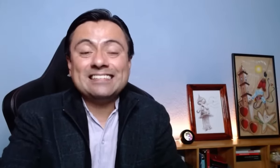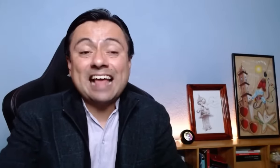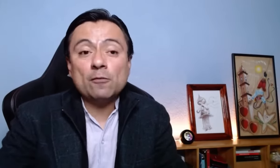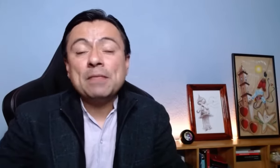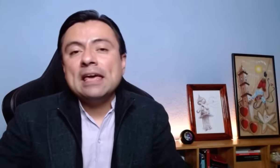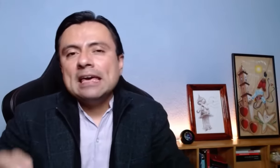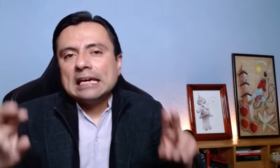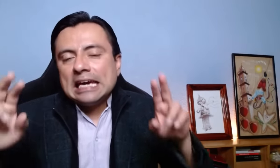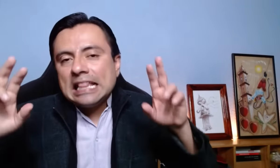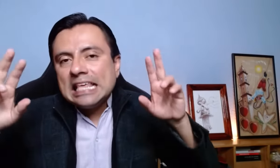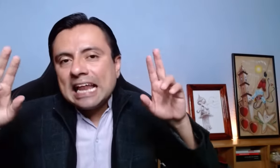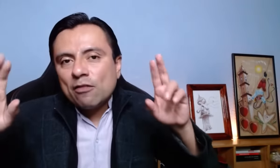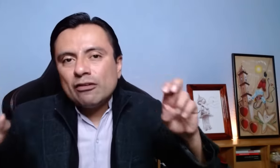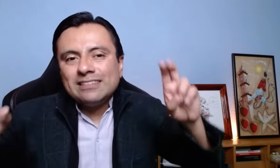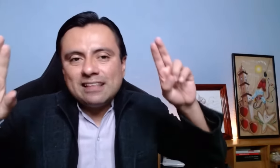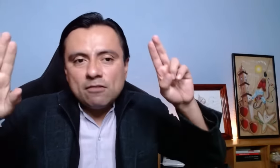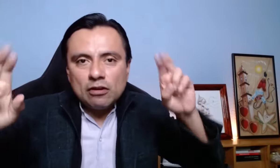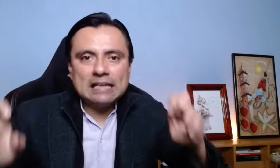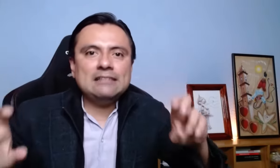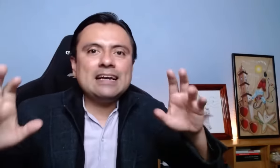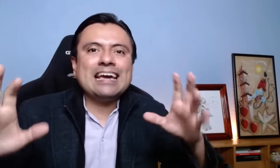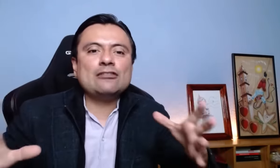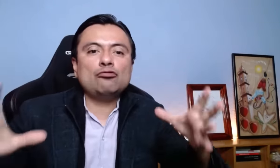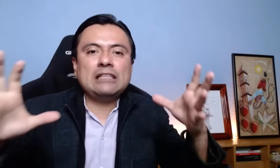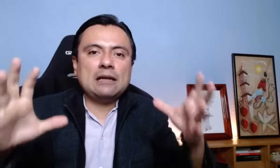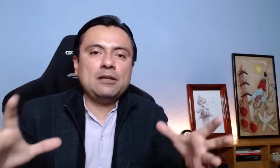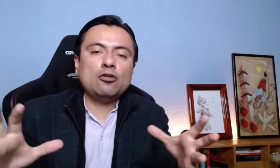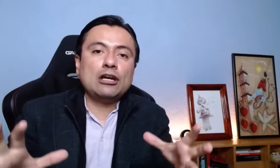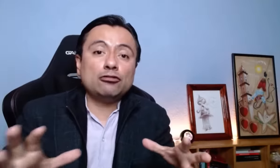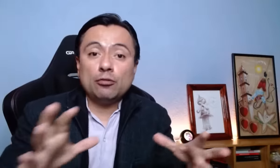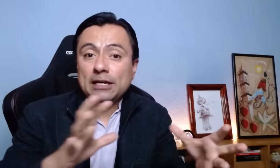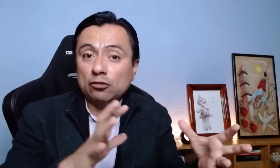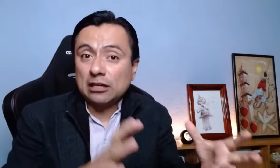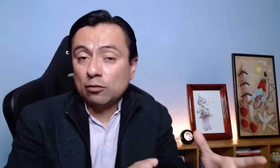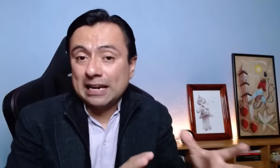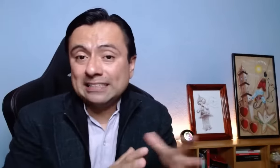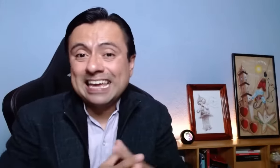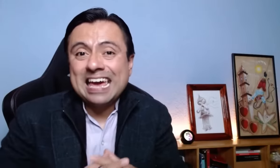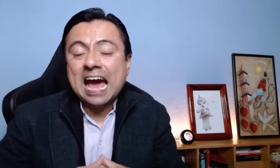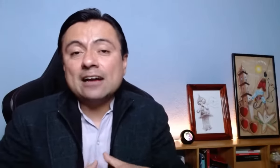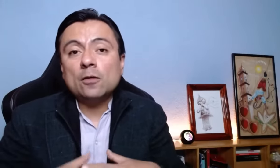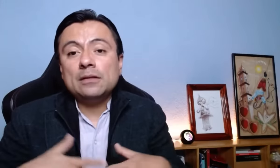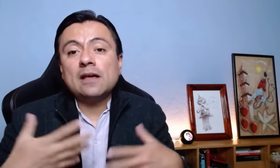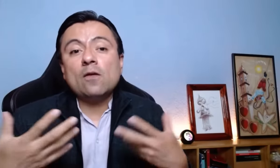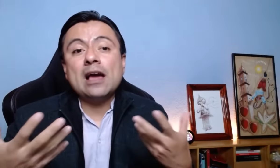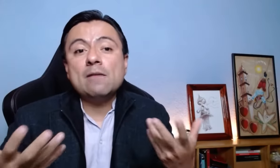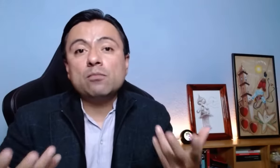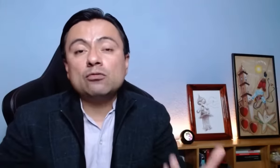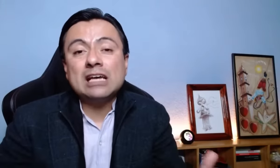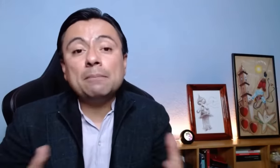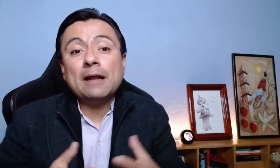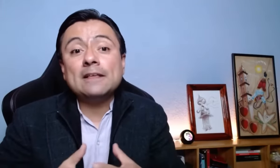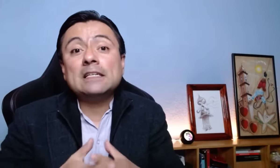main generators of violence of State generators of violence that is a term that current governments